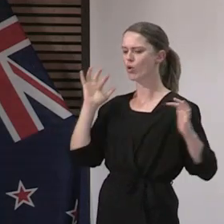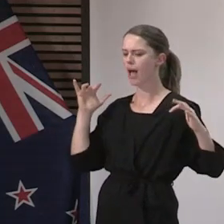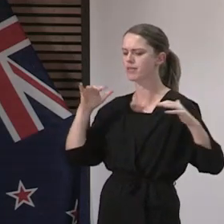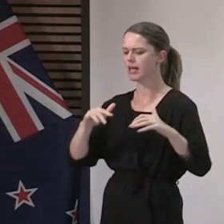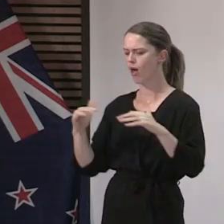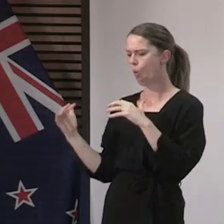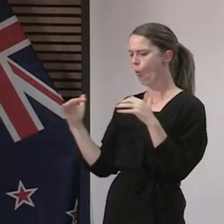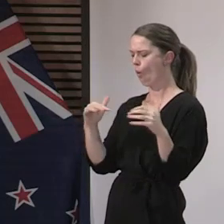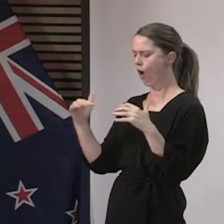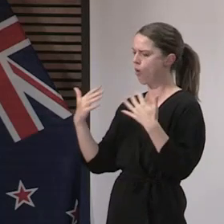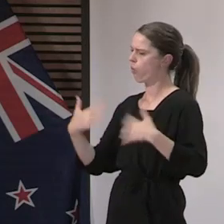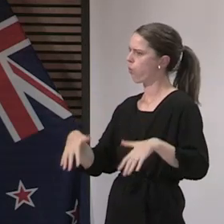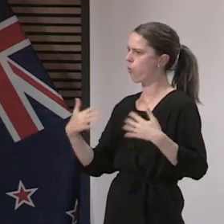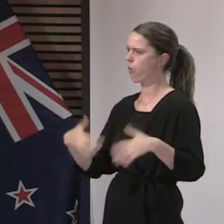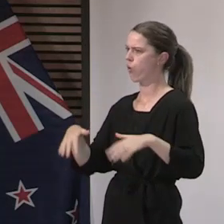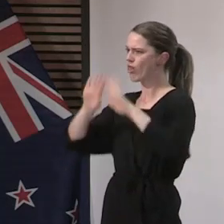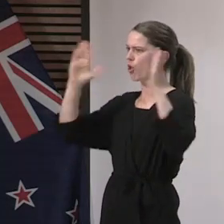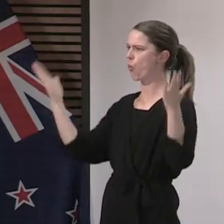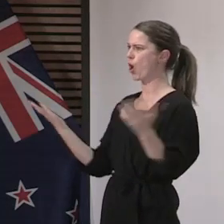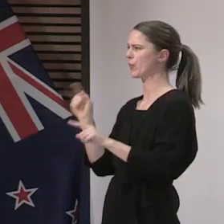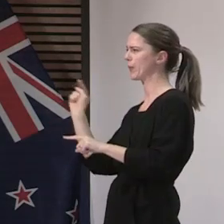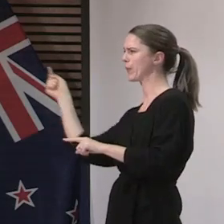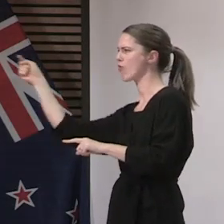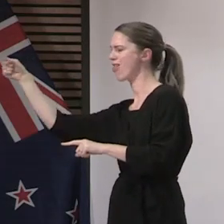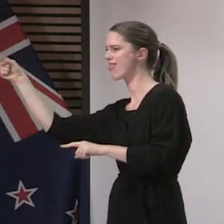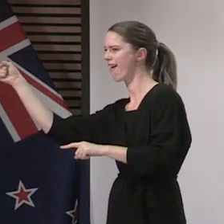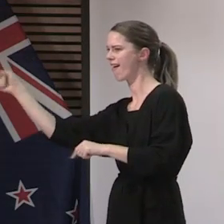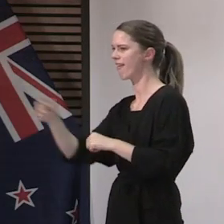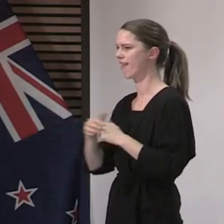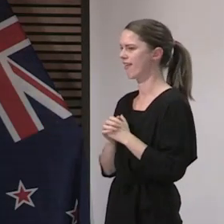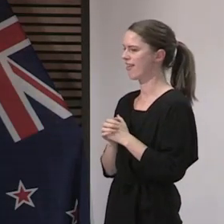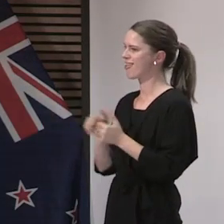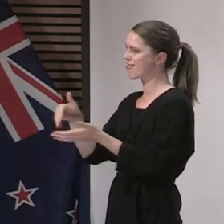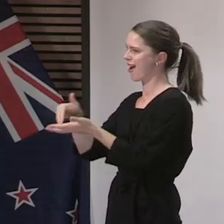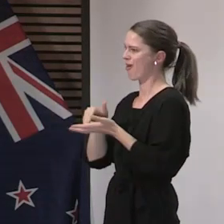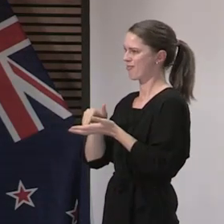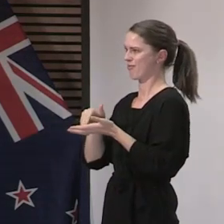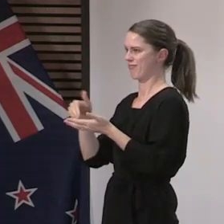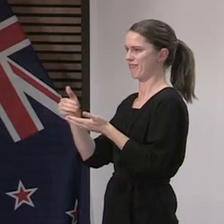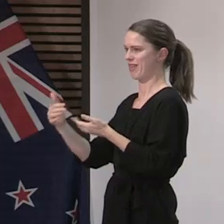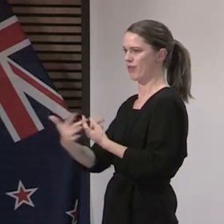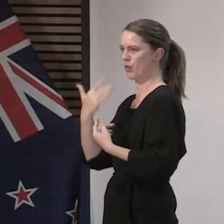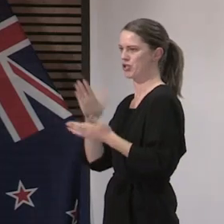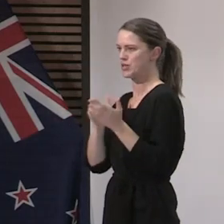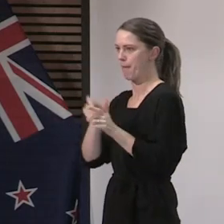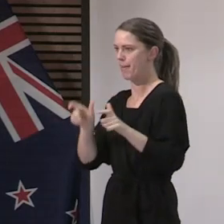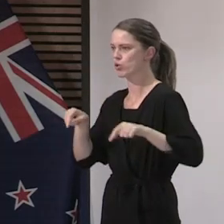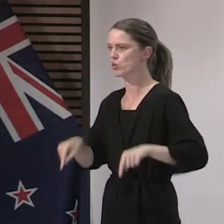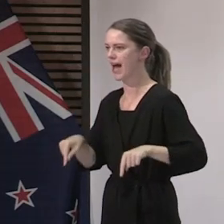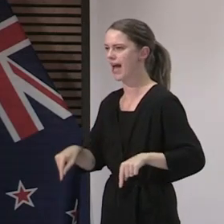sacrifices of our forebears. Decades ago, they came together in the most testing of circumstances half a world